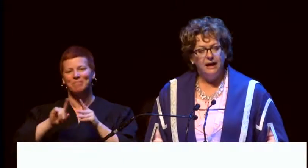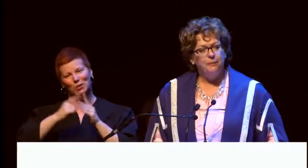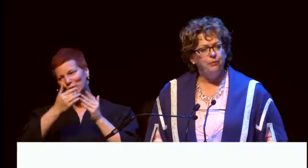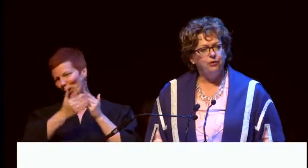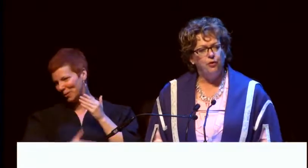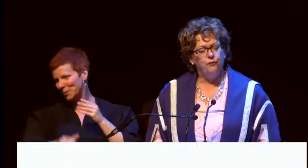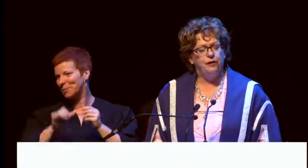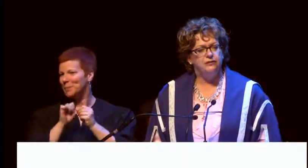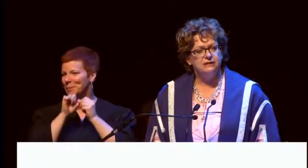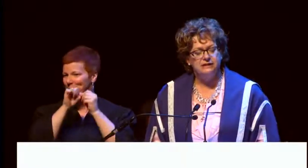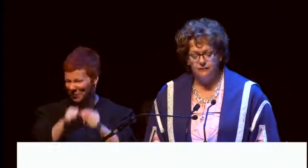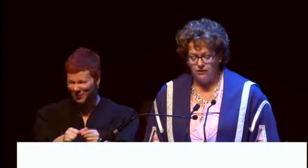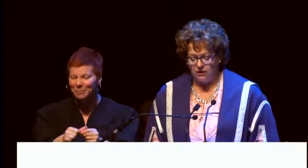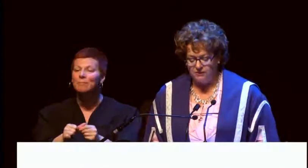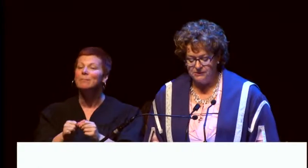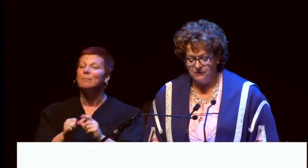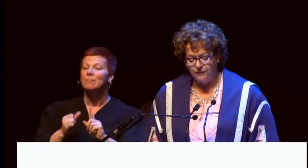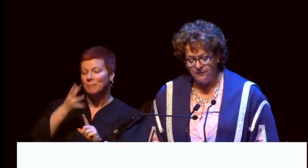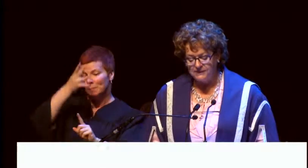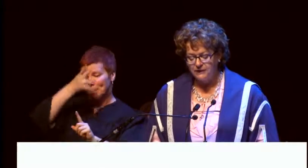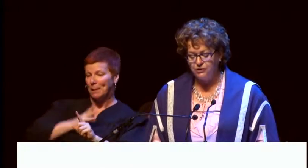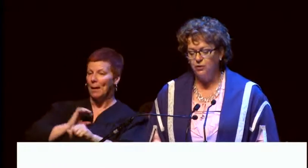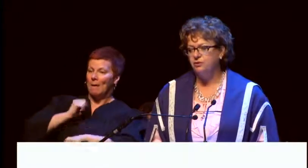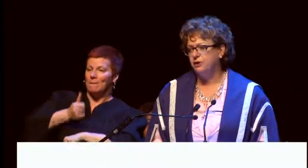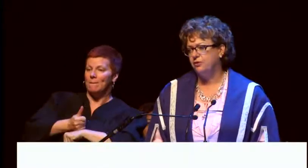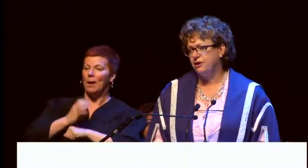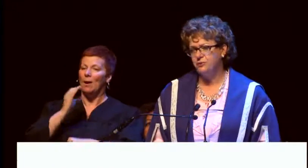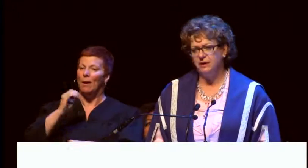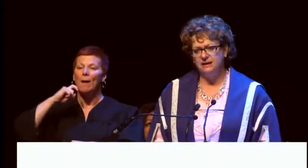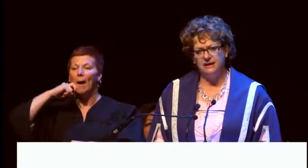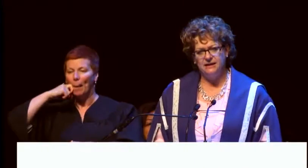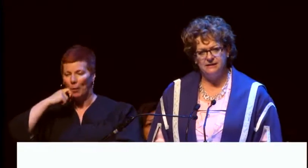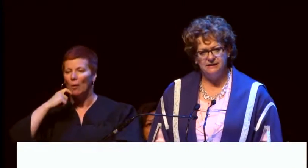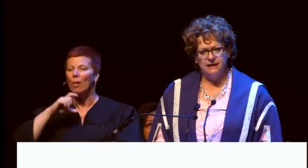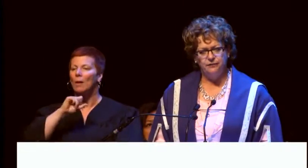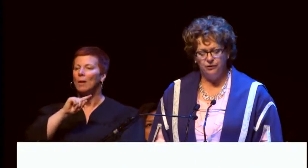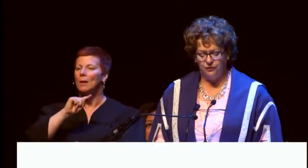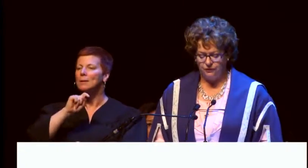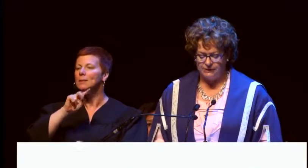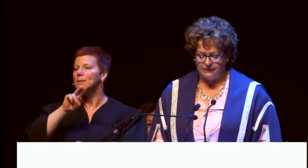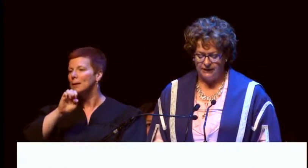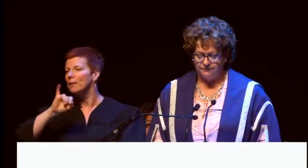APPLE CO-FOUNDER STEVE JOBS FAMOUSLY TOLD A GRADUATING CLASS AT STANFORD UNIVERSITY.